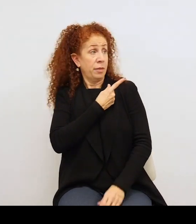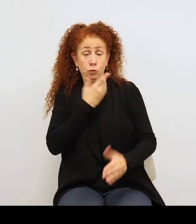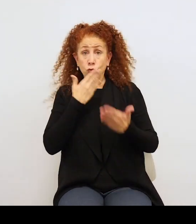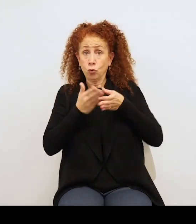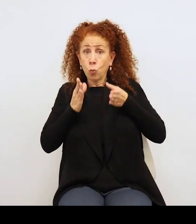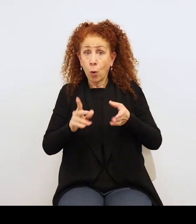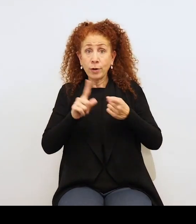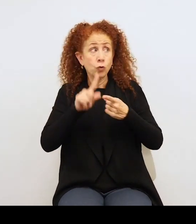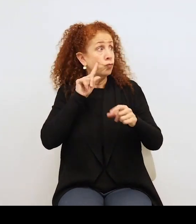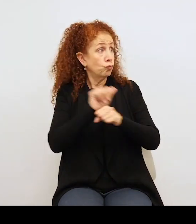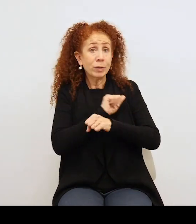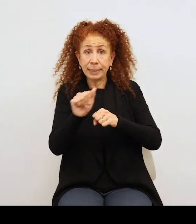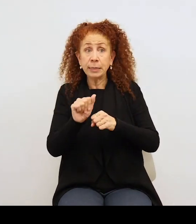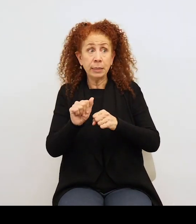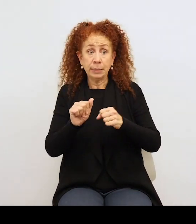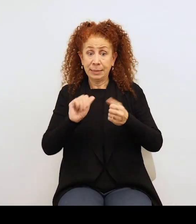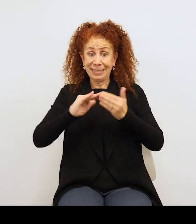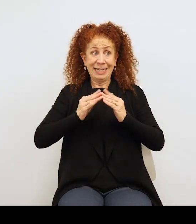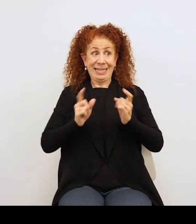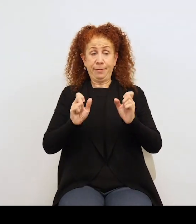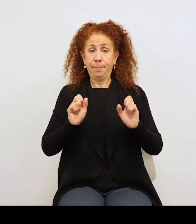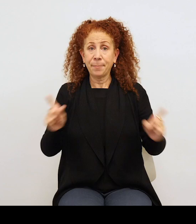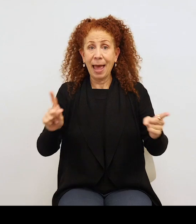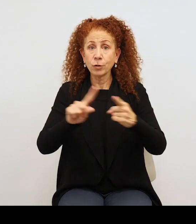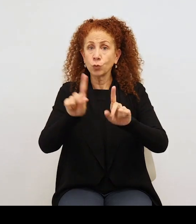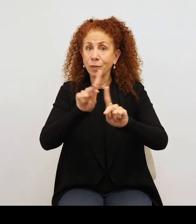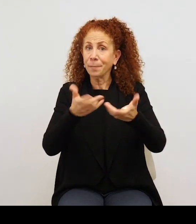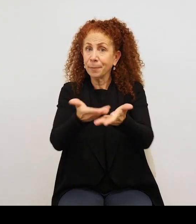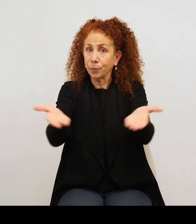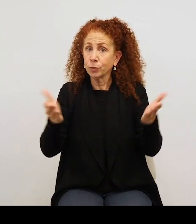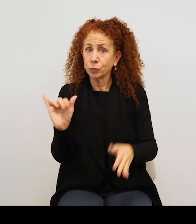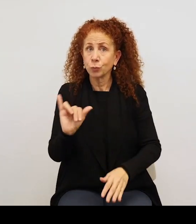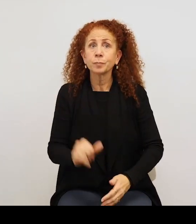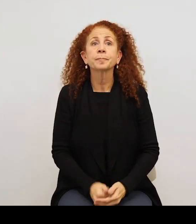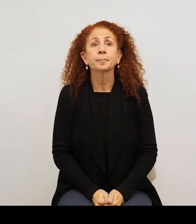to really give the city back to the people as well.